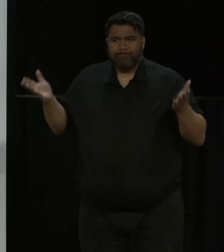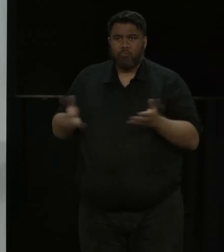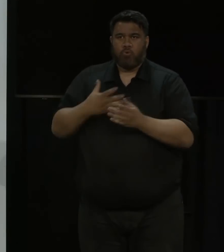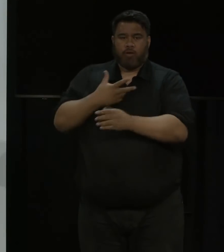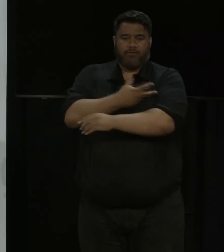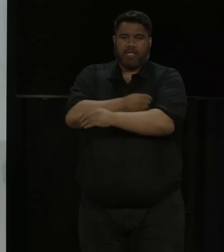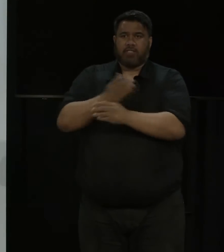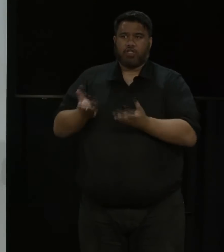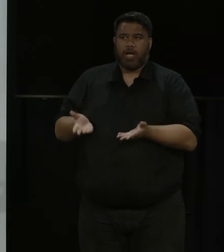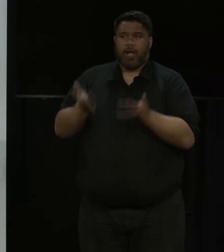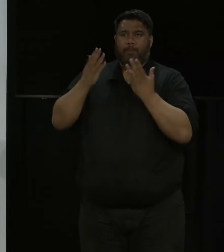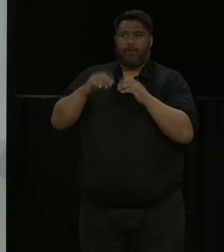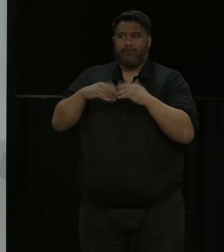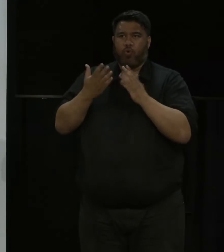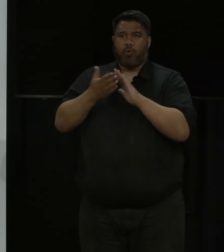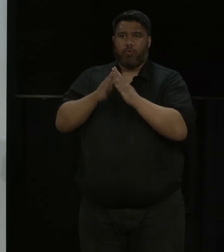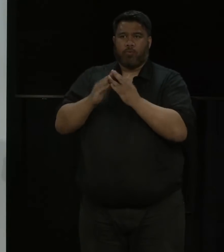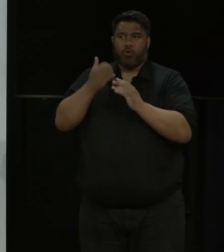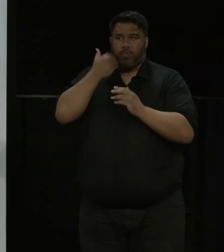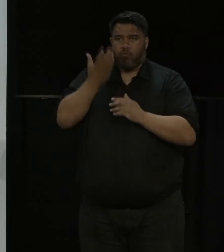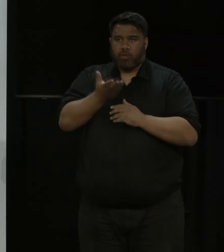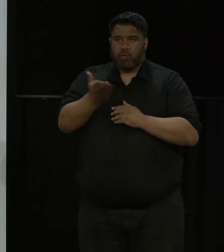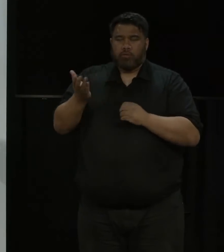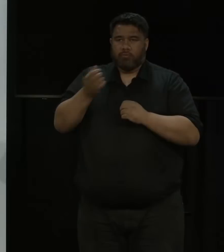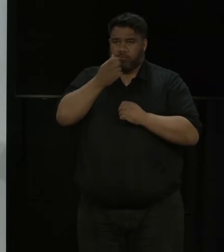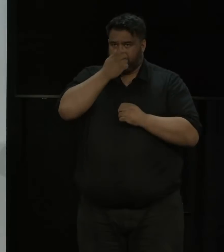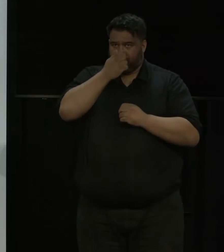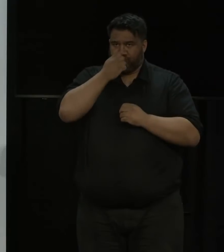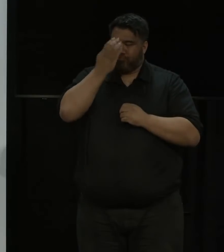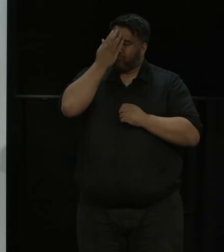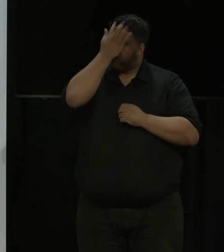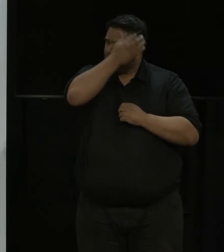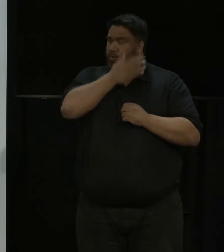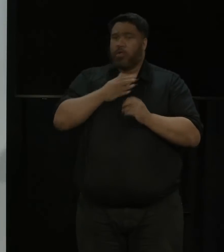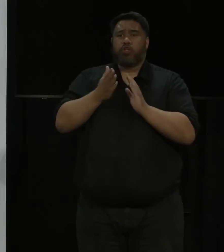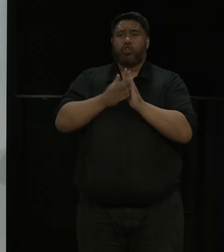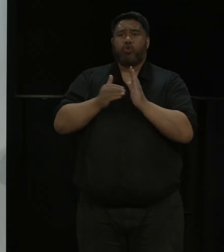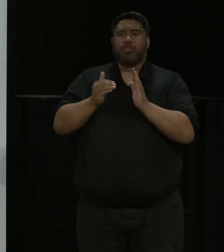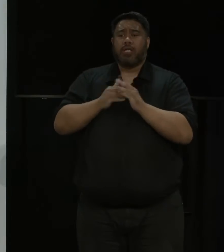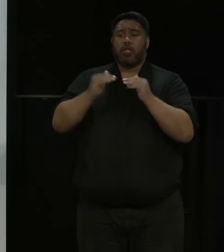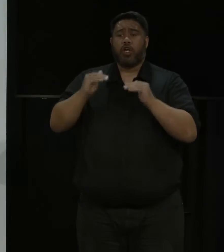The best response we can have in Maori communities is to do exactly what we're doing which is a relentless focus on